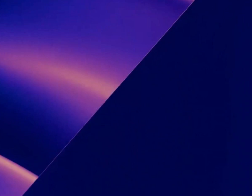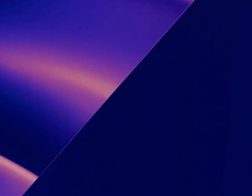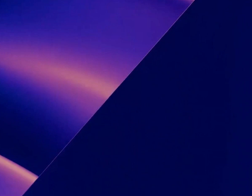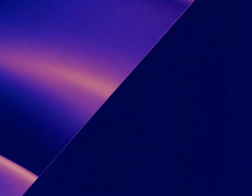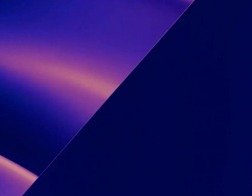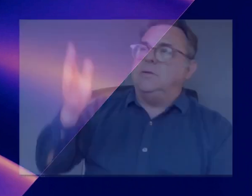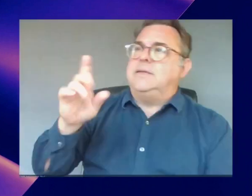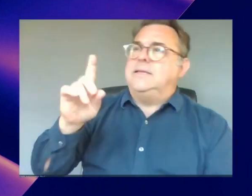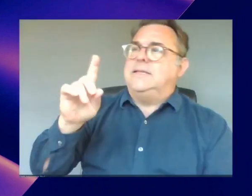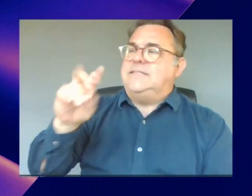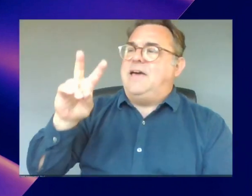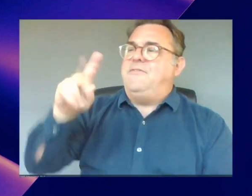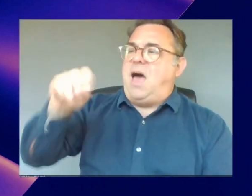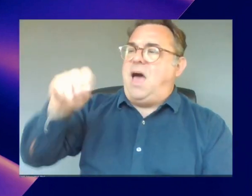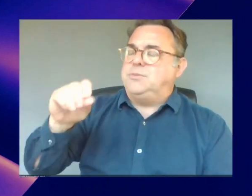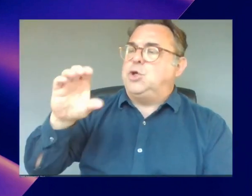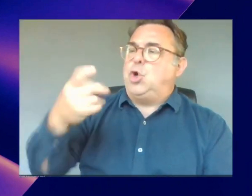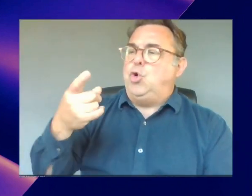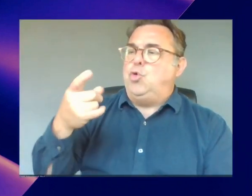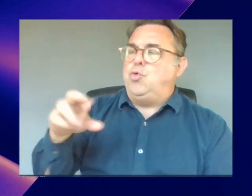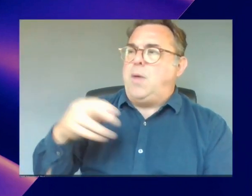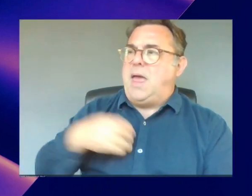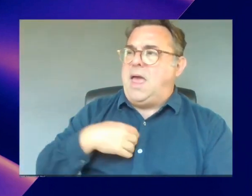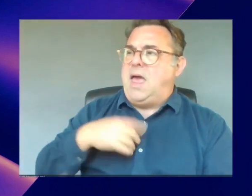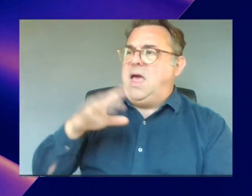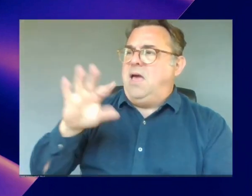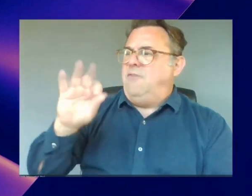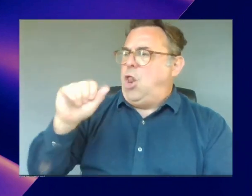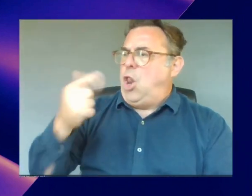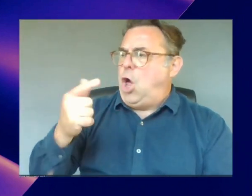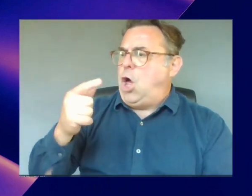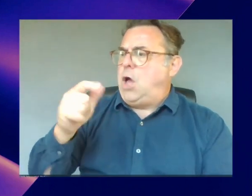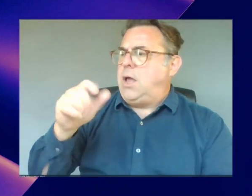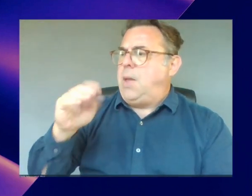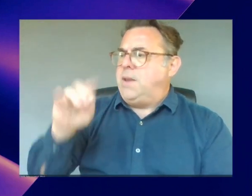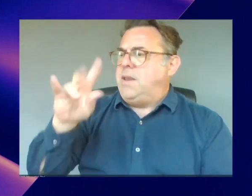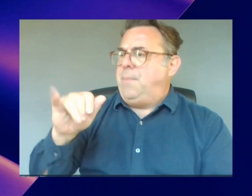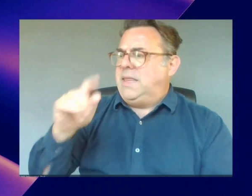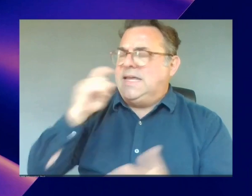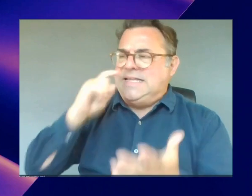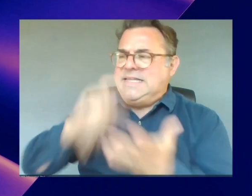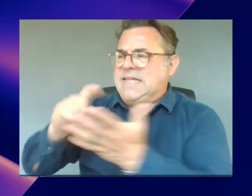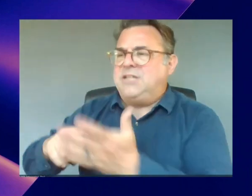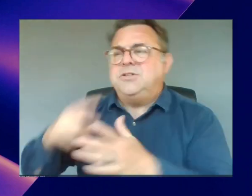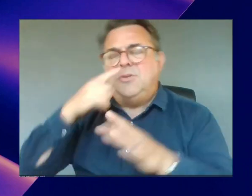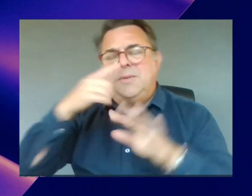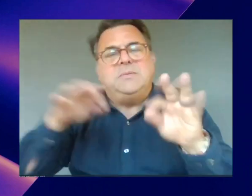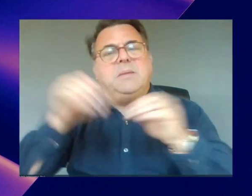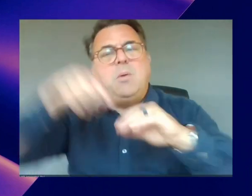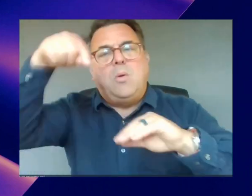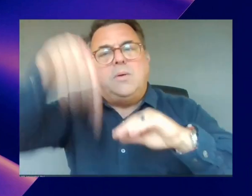now has log anomaly detection. So tell us a little bit more about this. Well, first of all, let's start out with